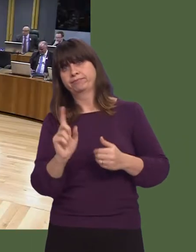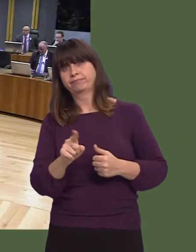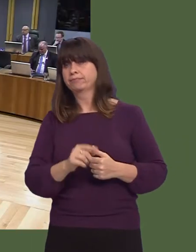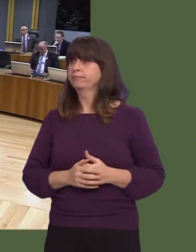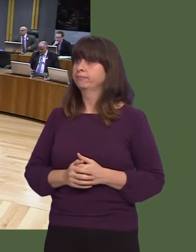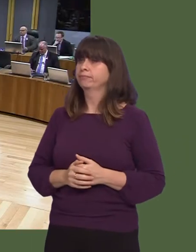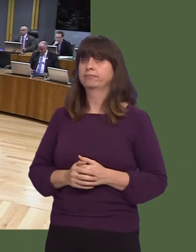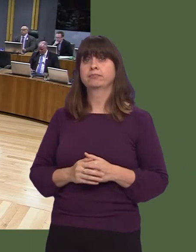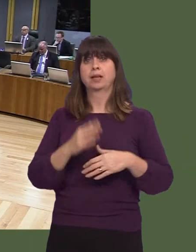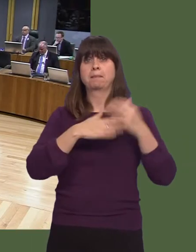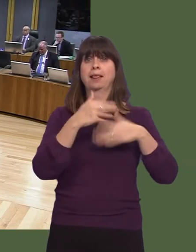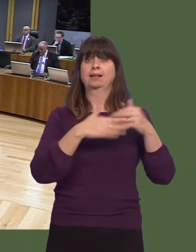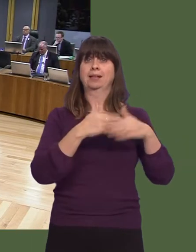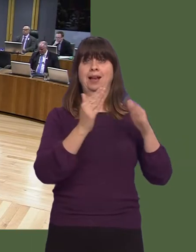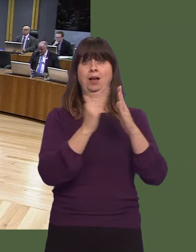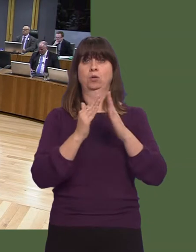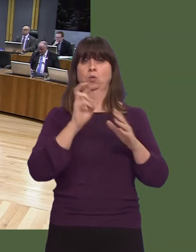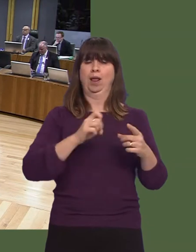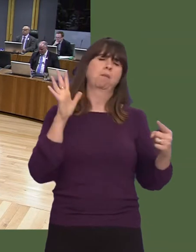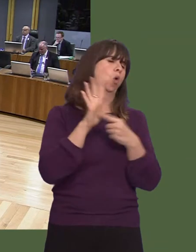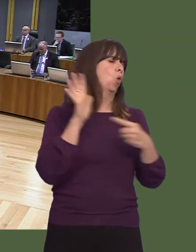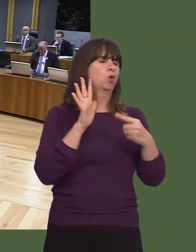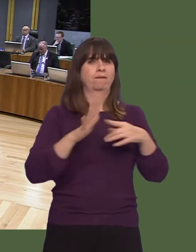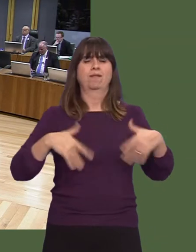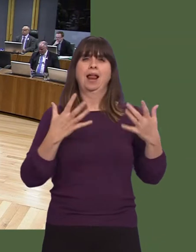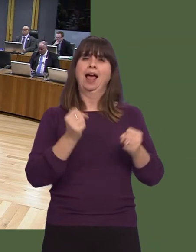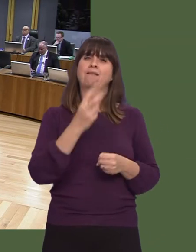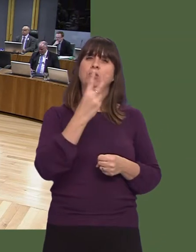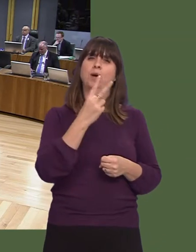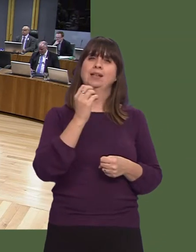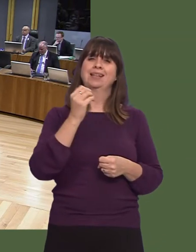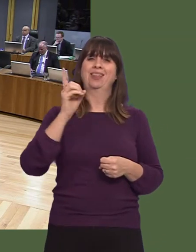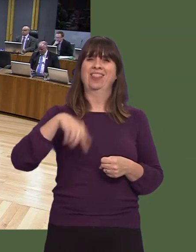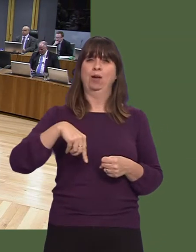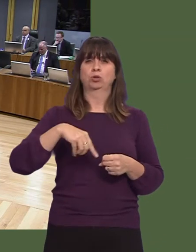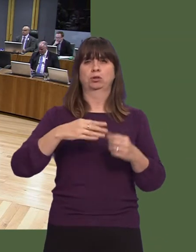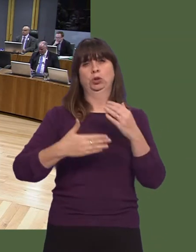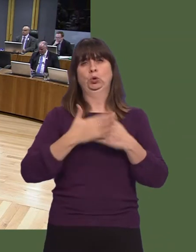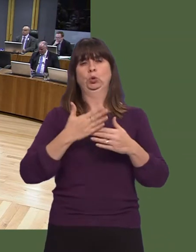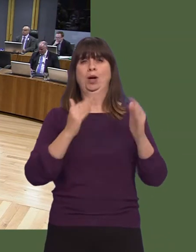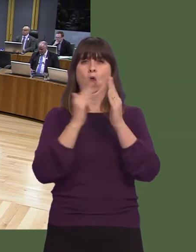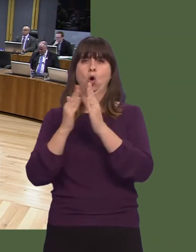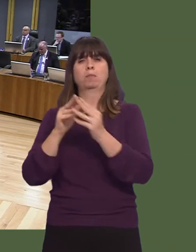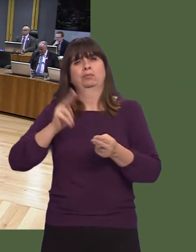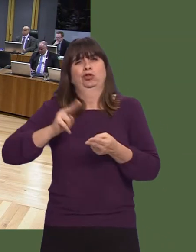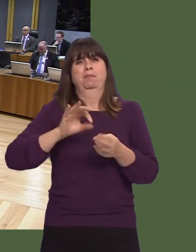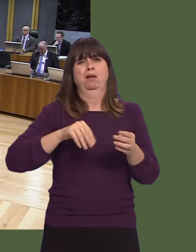Carwyn Jones AM: House building in Wales is a key priority for this Government, reflected by our ambitious 20,000 affordable homes target. Statistics show an increasing trend in the